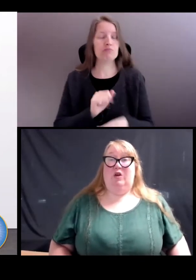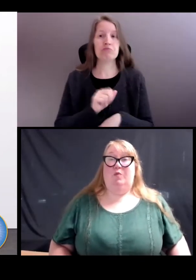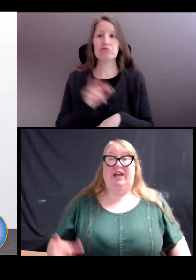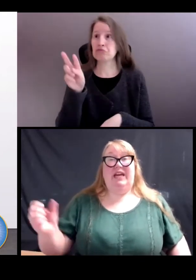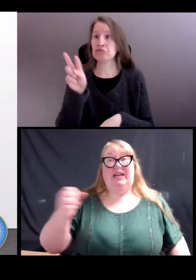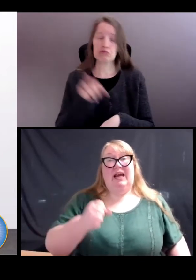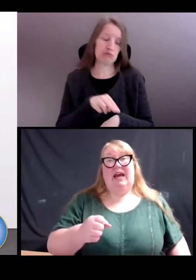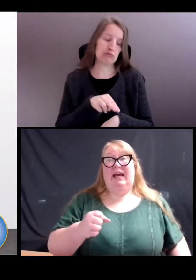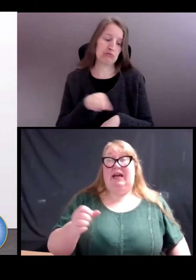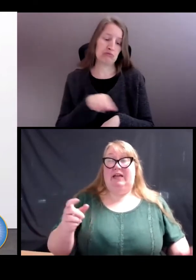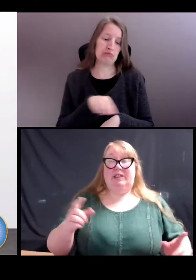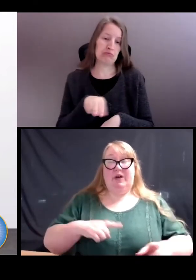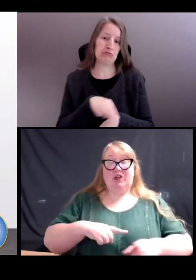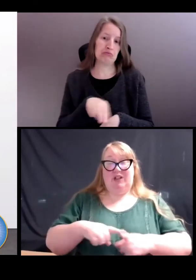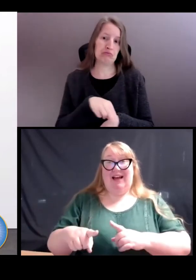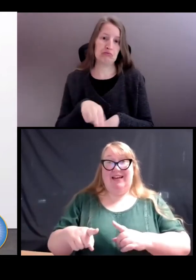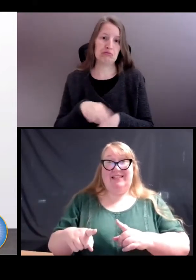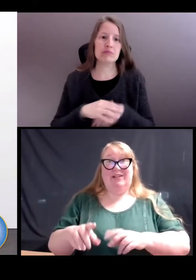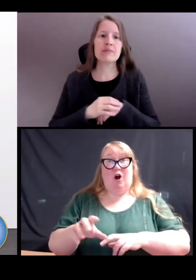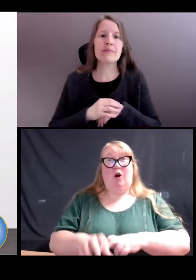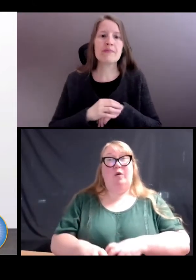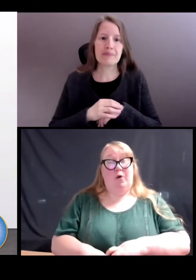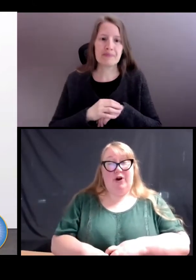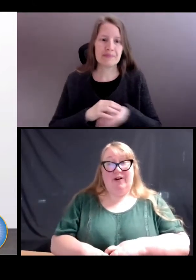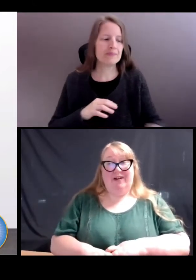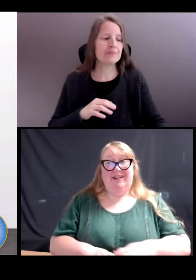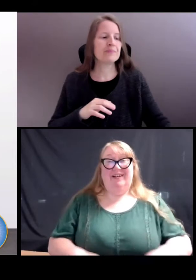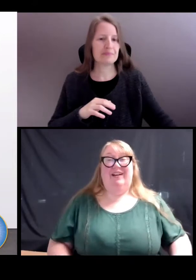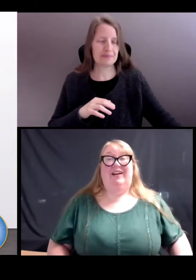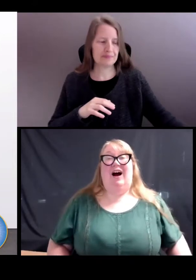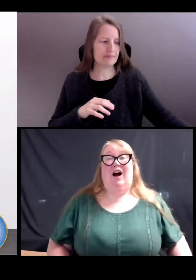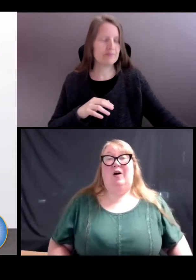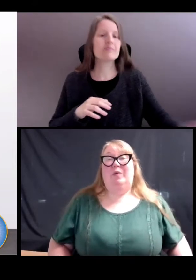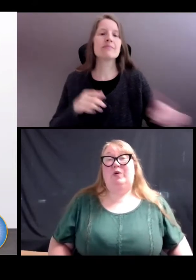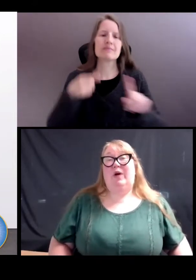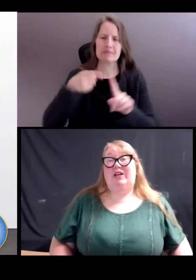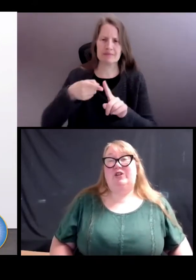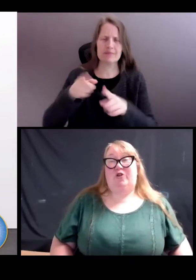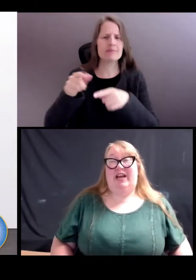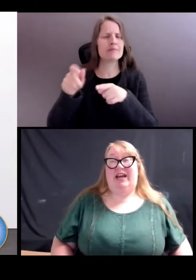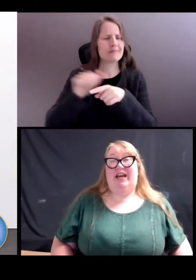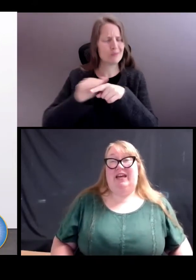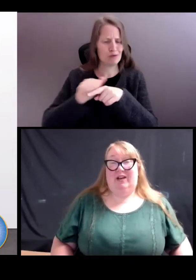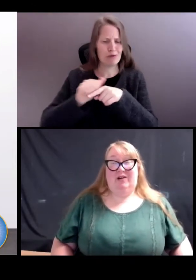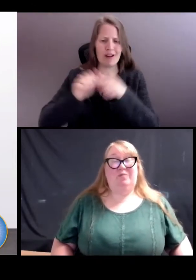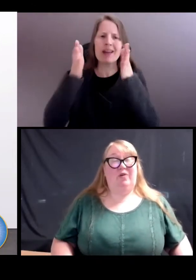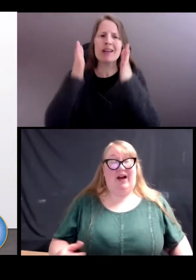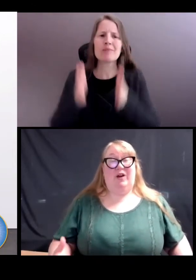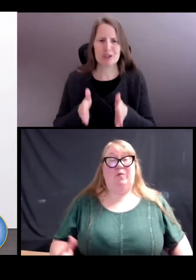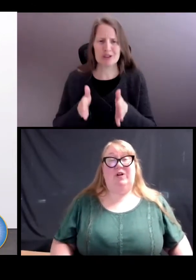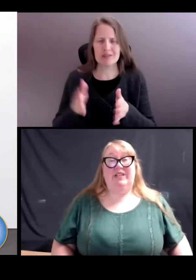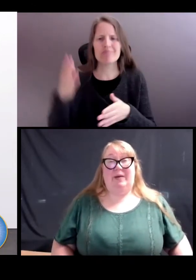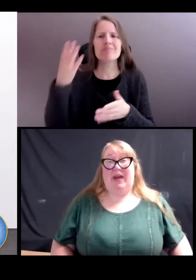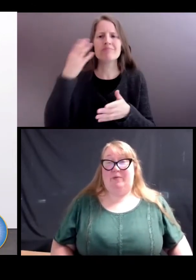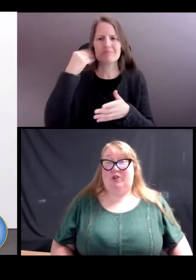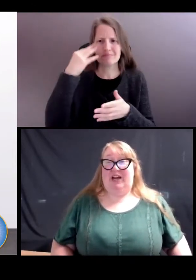You bring in a specialized CART reporter, who has training in providing real-time captioning